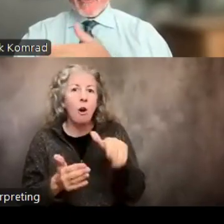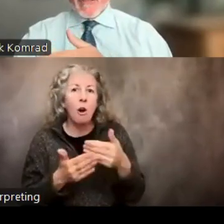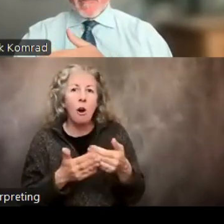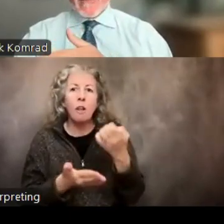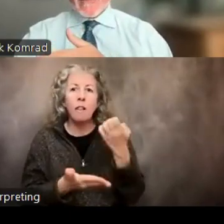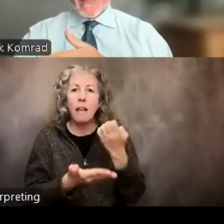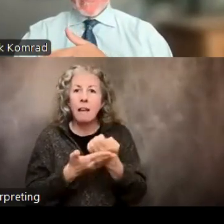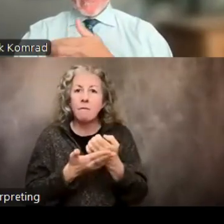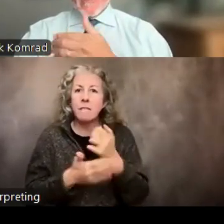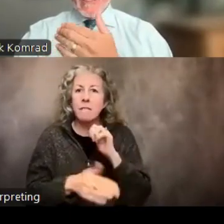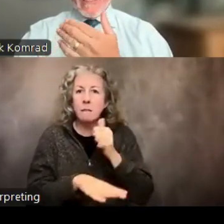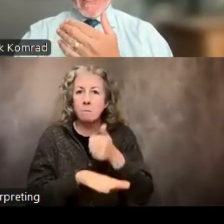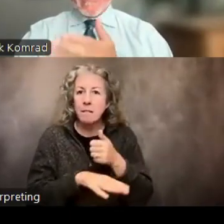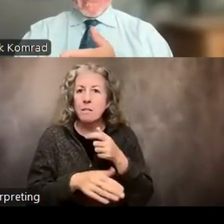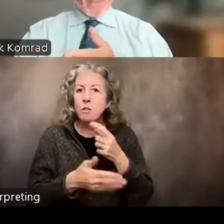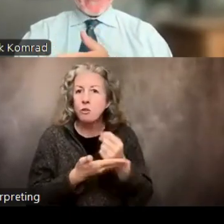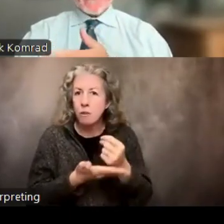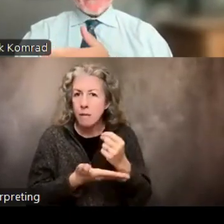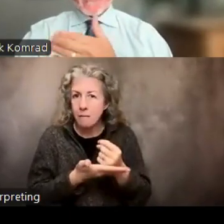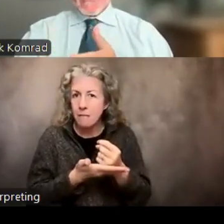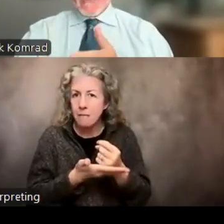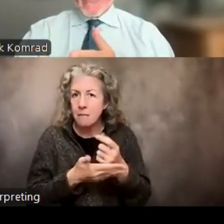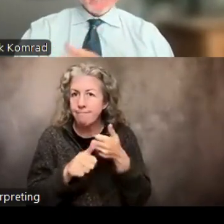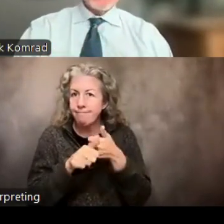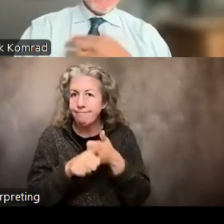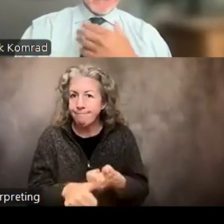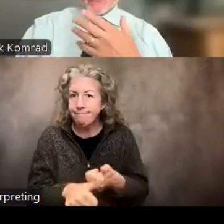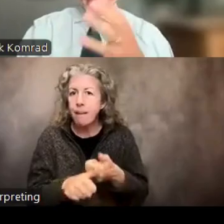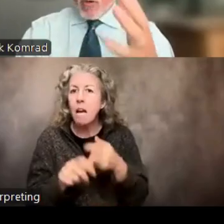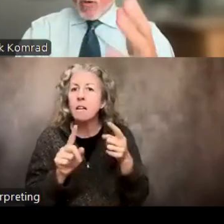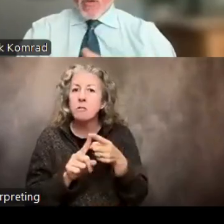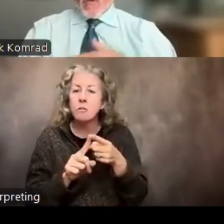treatments until they're declared untreatable or